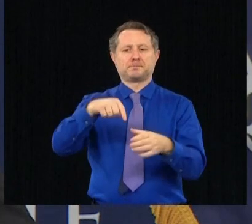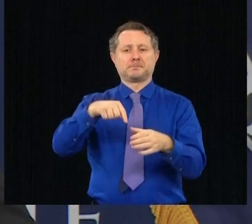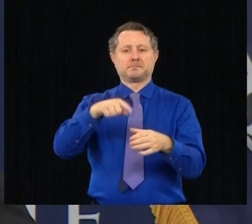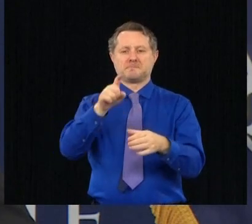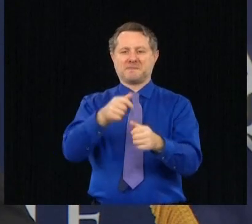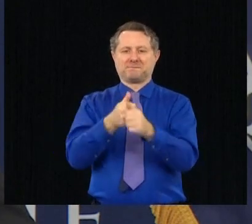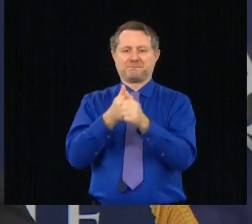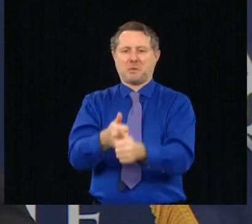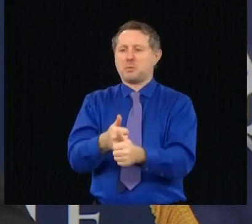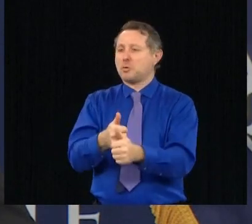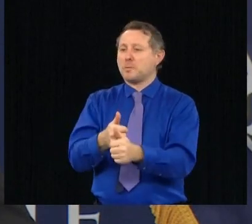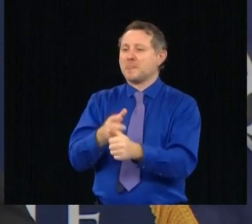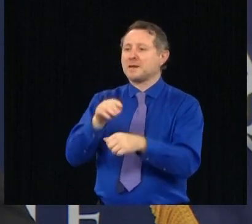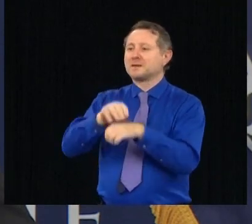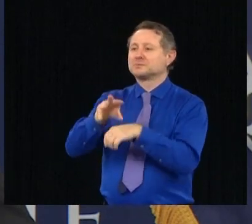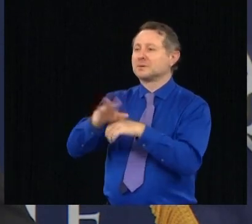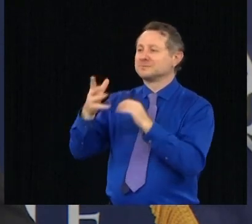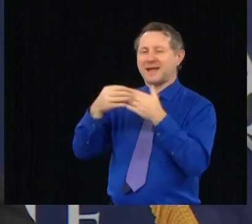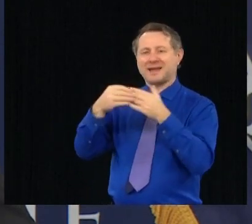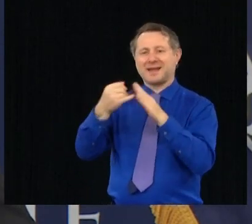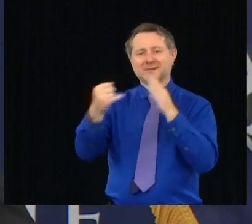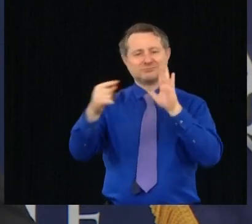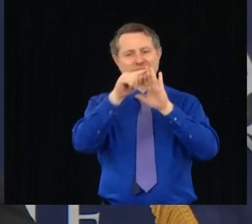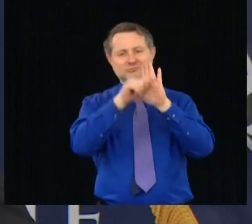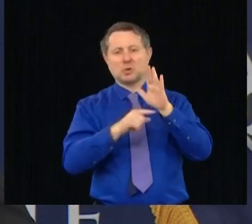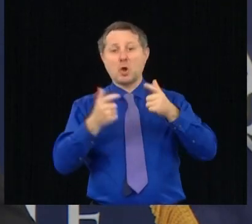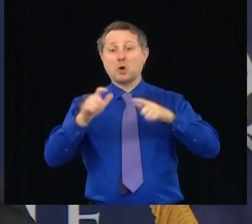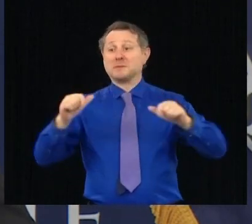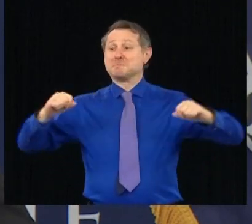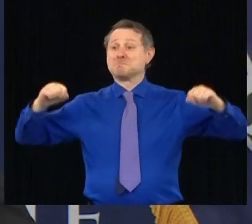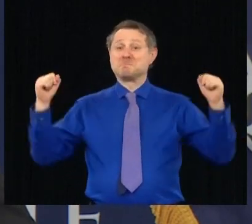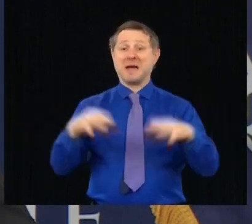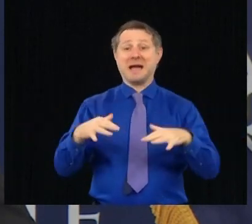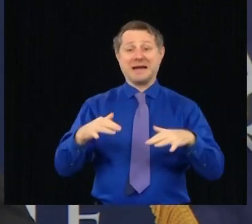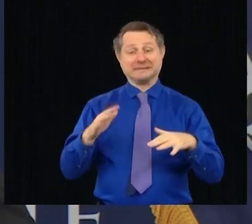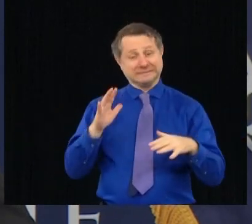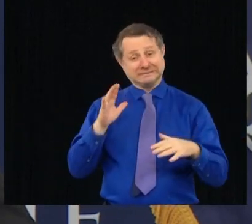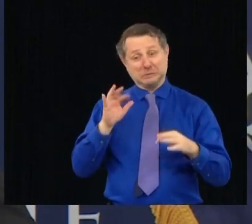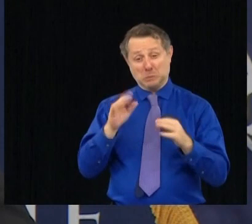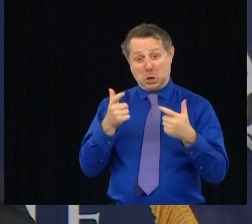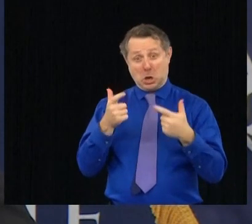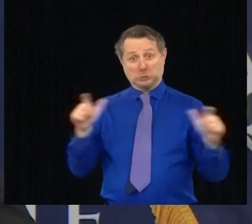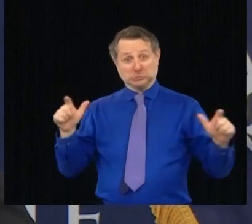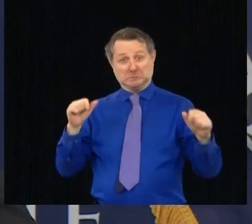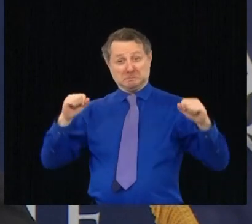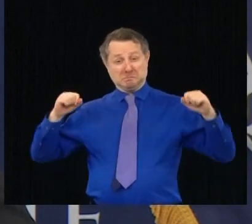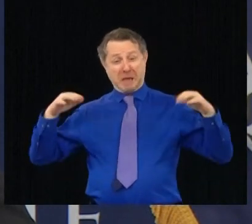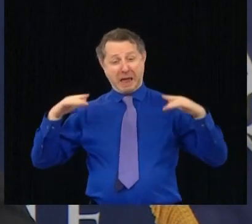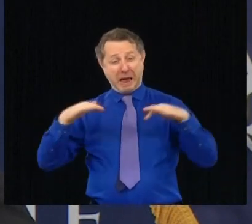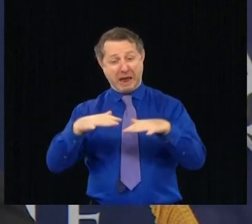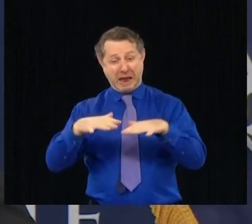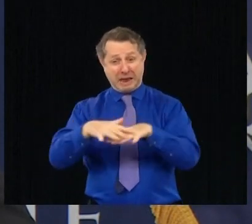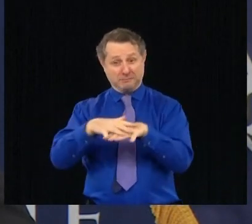CHURCH, TEMPLE OR MOSQUE, IT'S MORE ABOUT A GATHER. THAT'S GOING TO BE BASICALLY